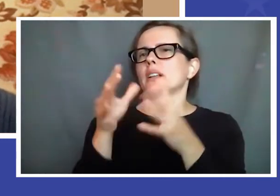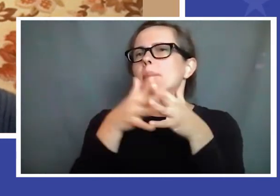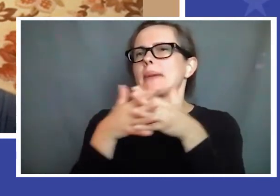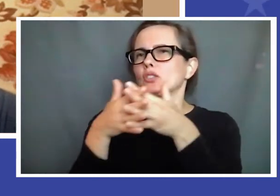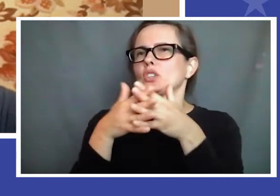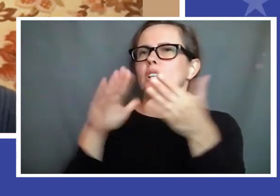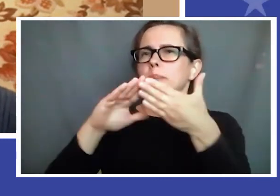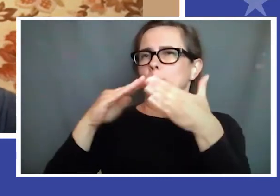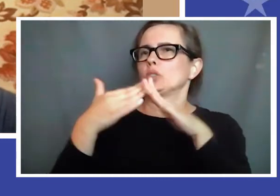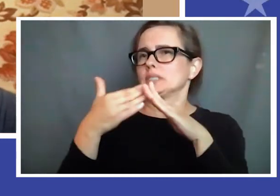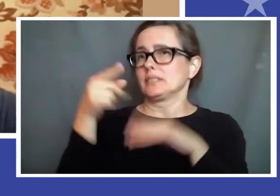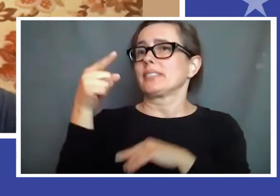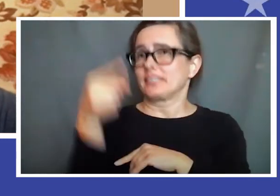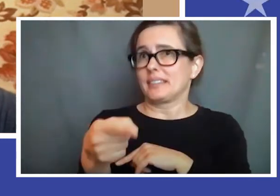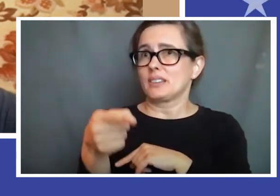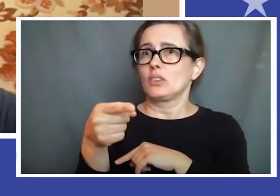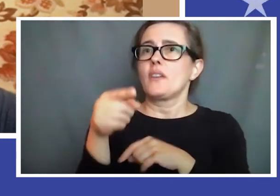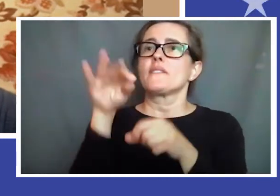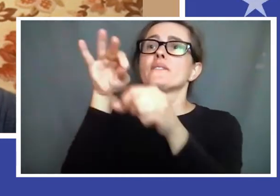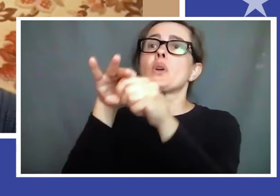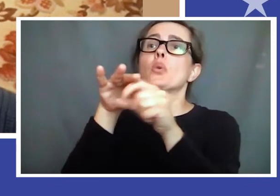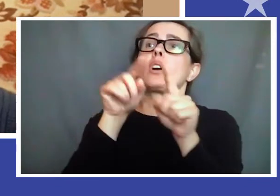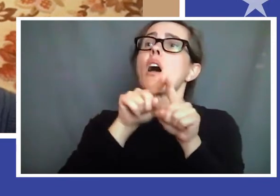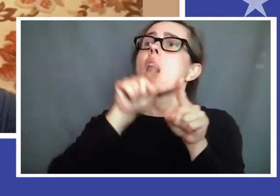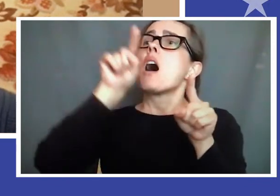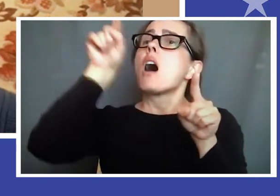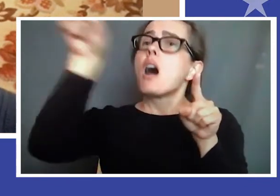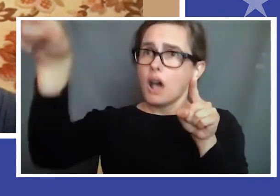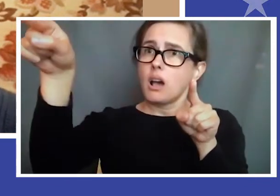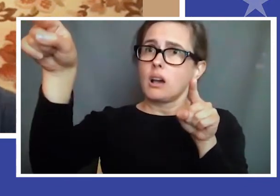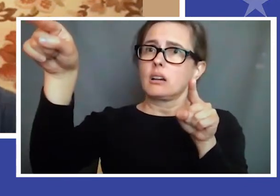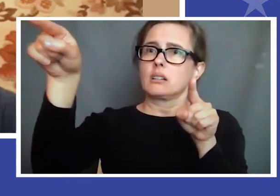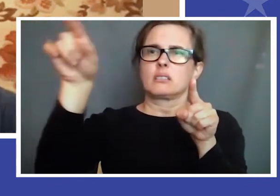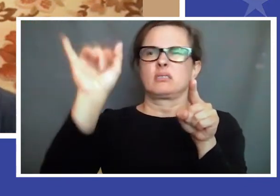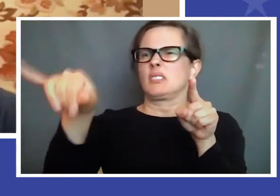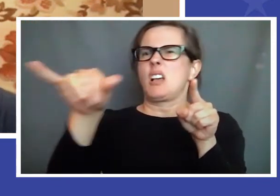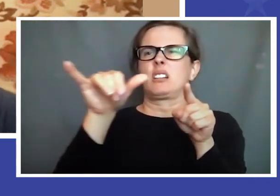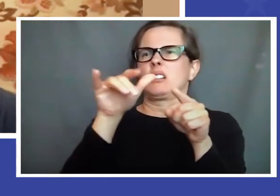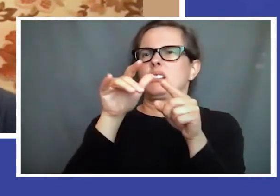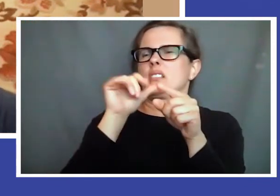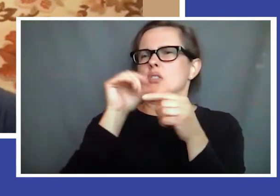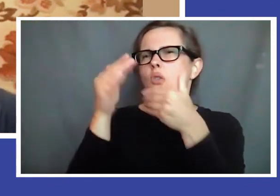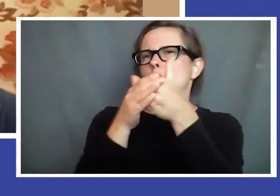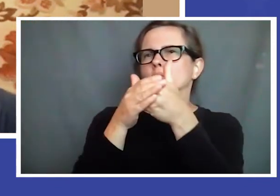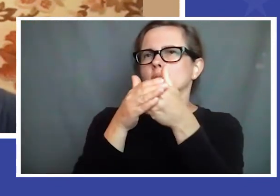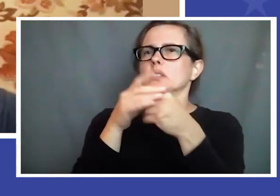And I say, "Well I'm just gonna put the polling location at the board of elections. and not have satellite locations."